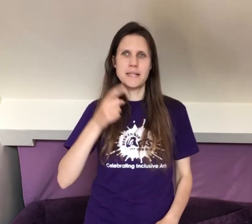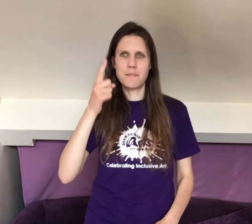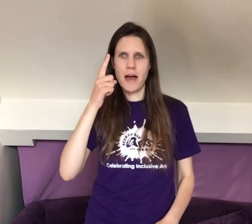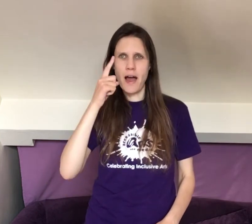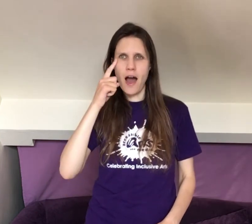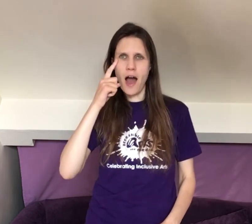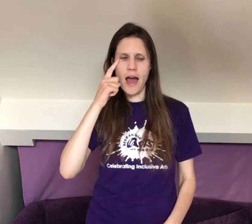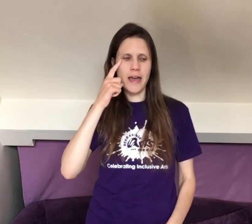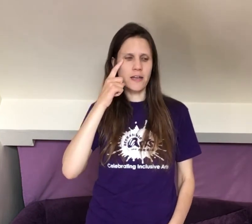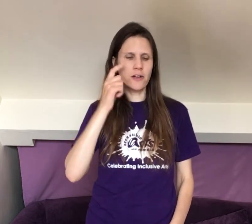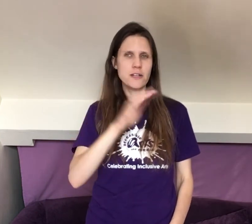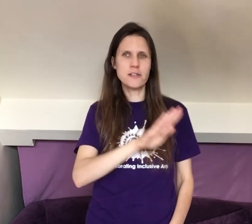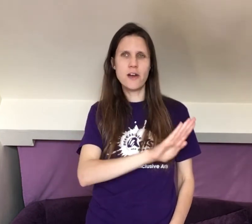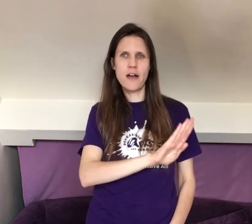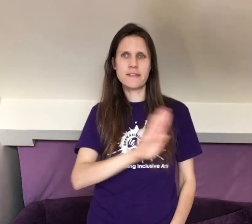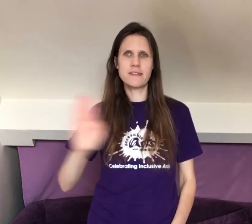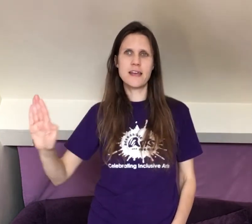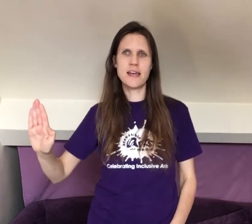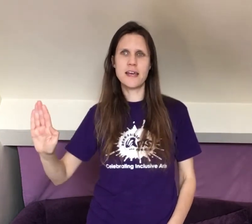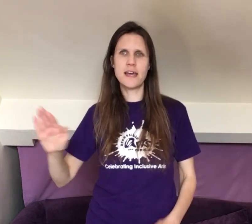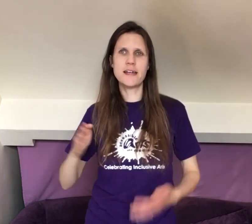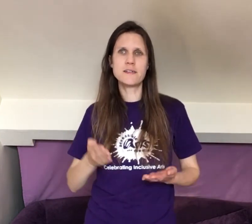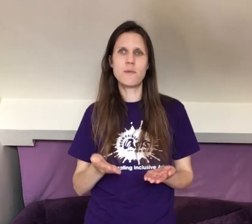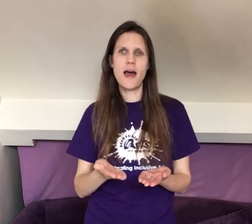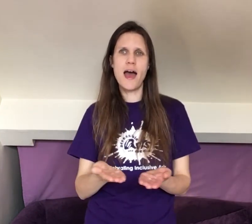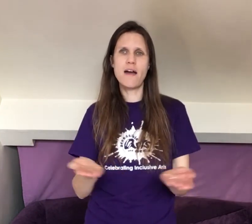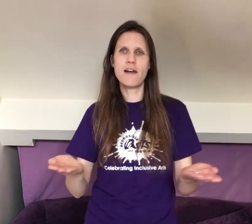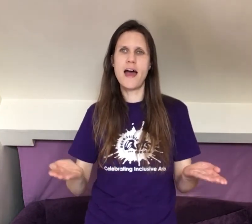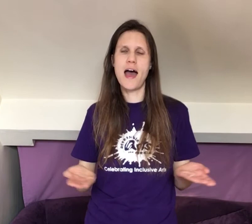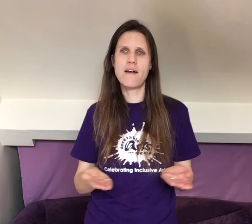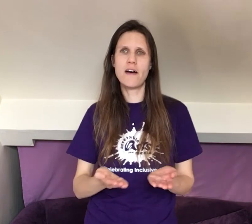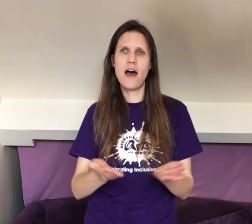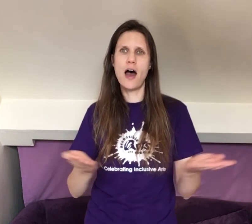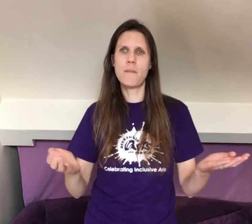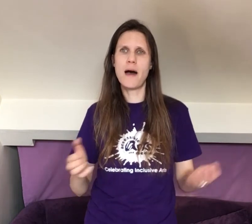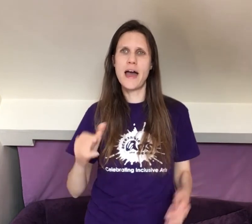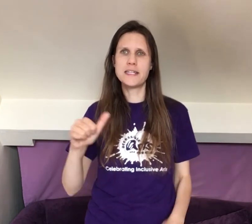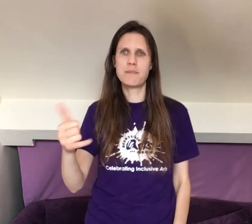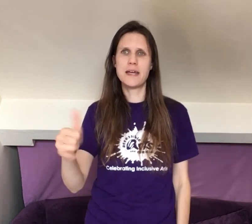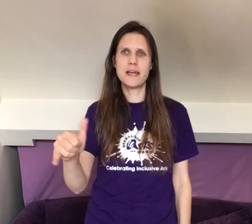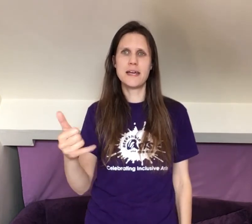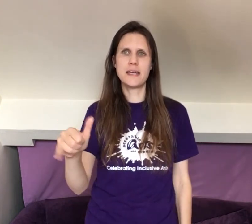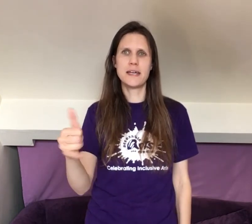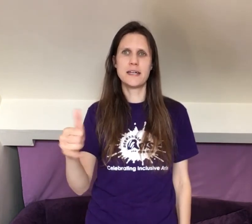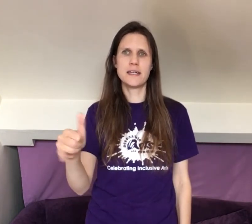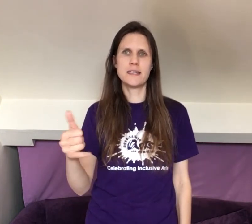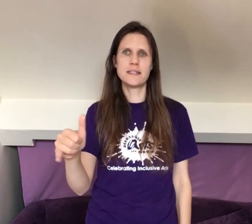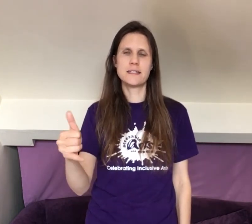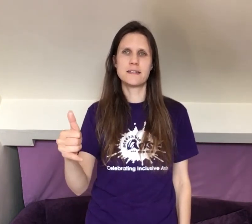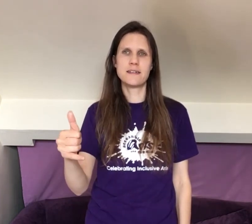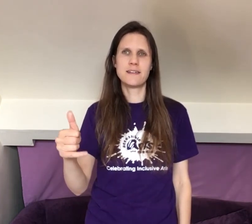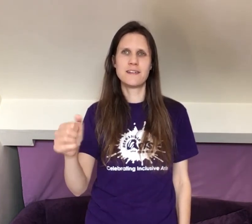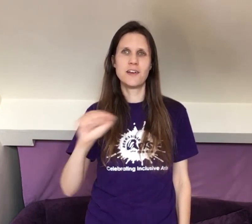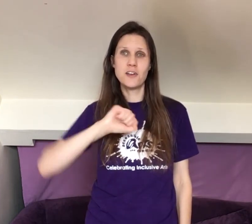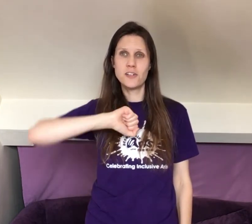But my eye could not see it, wherever might be it.